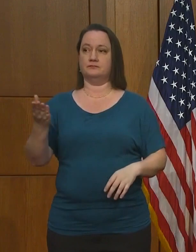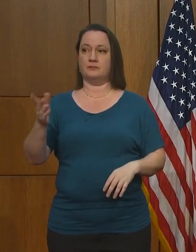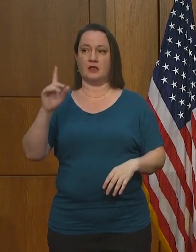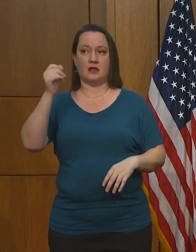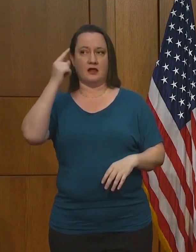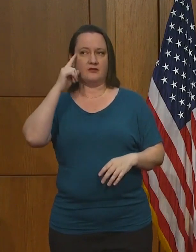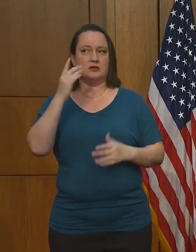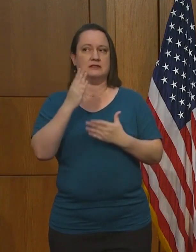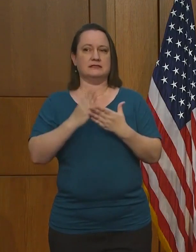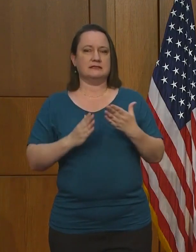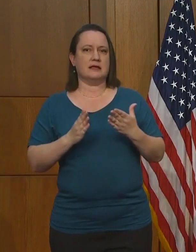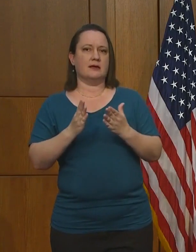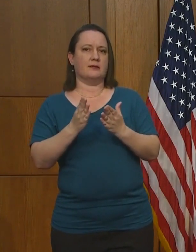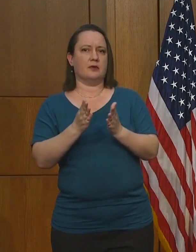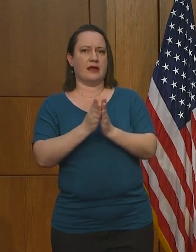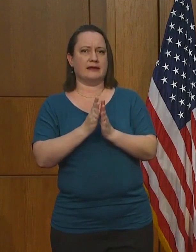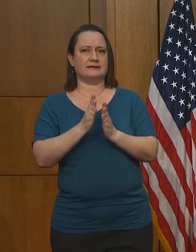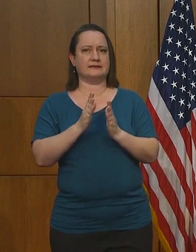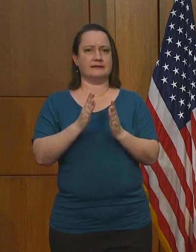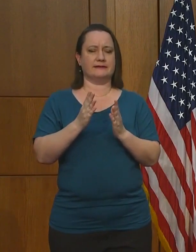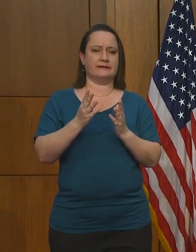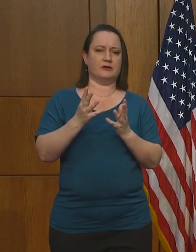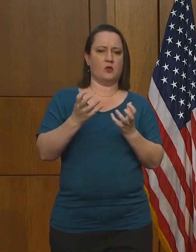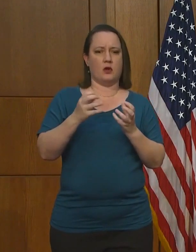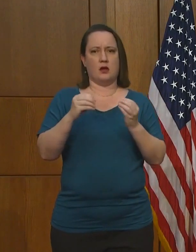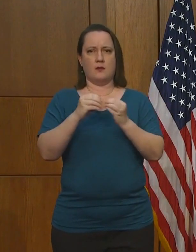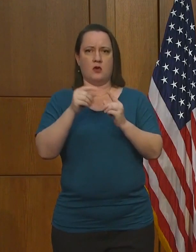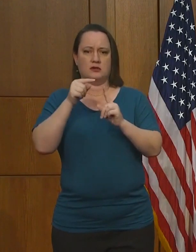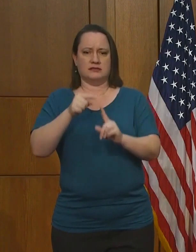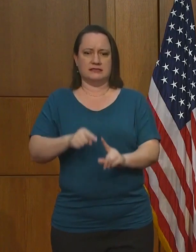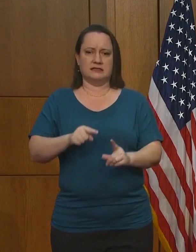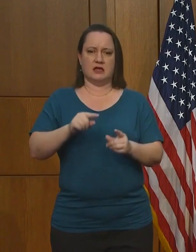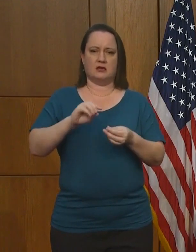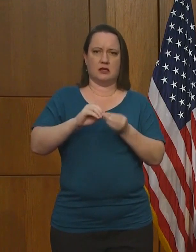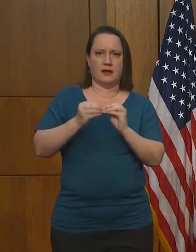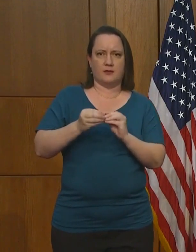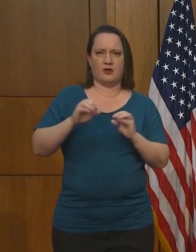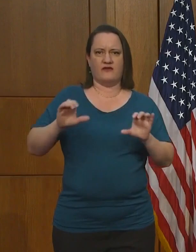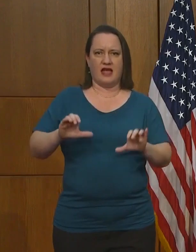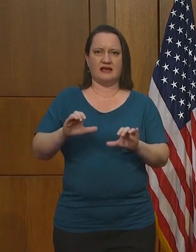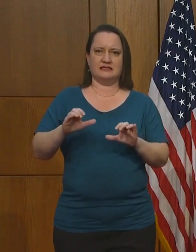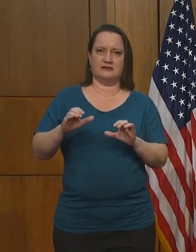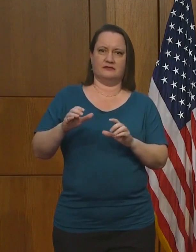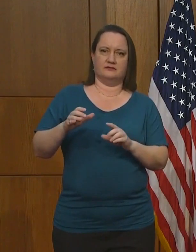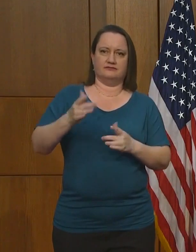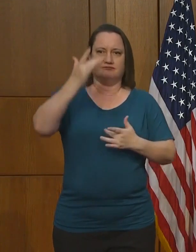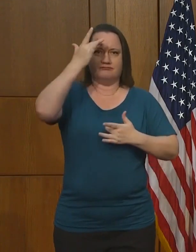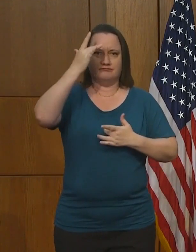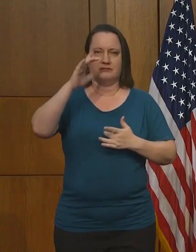FROM WHAT WE'RE ASKING ABOUT A DETAILED. NUMBER OF ACTIVE